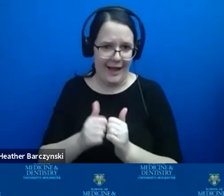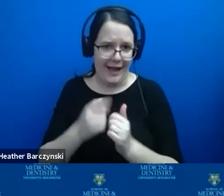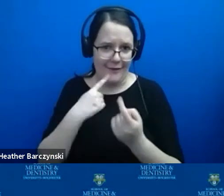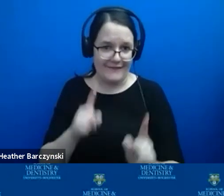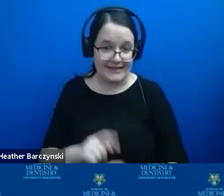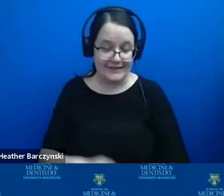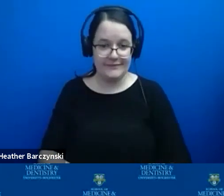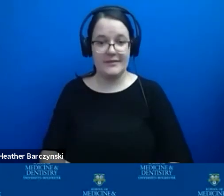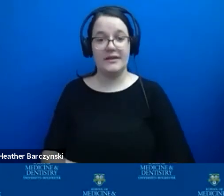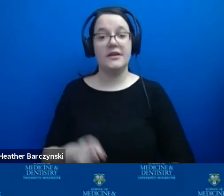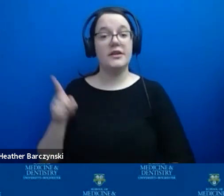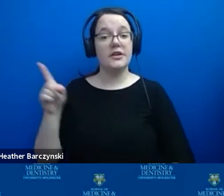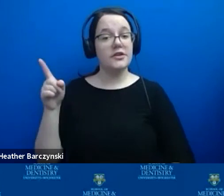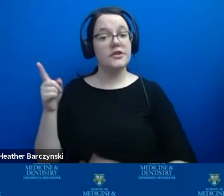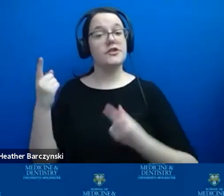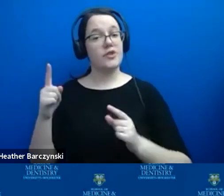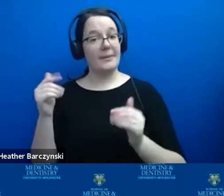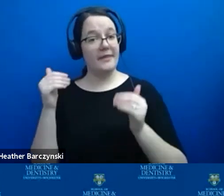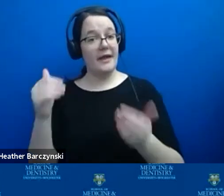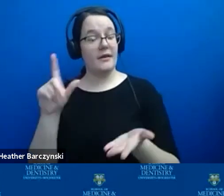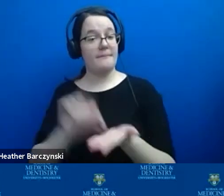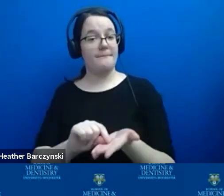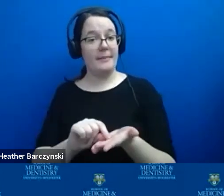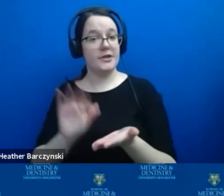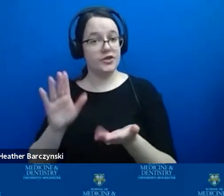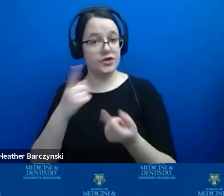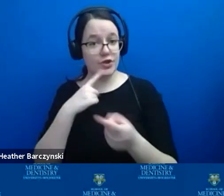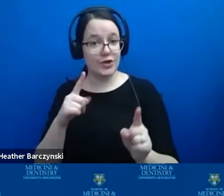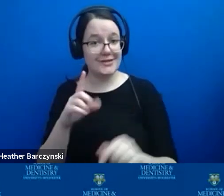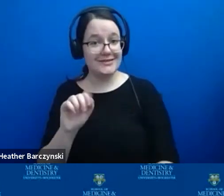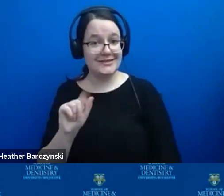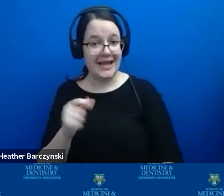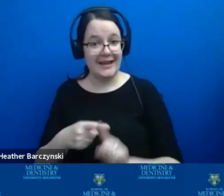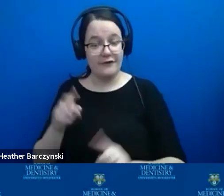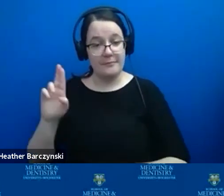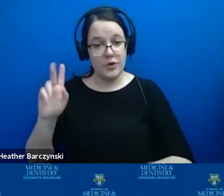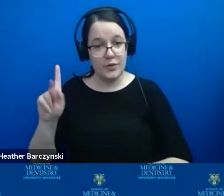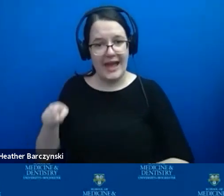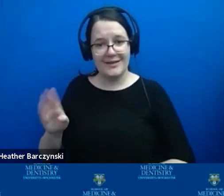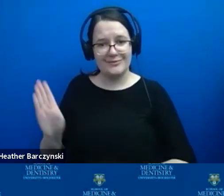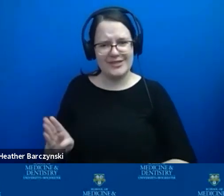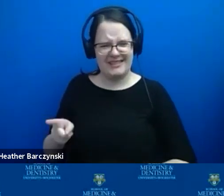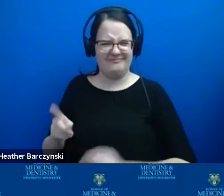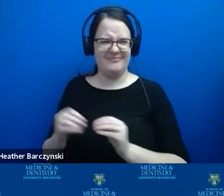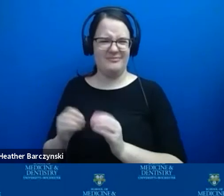their efficacy data from the uk and brazil it was a much smaller study and so they do not have